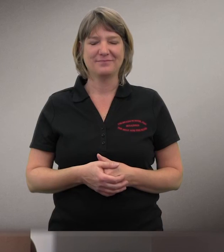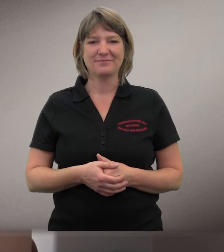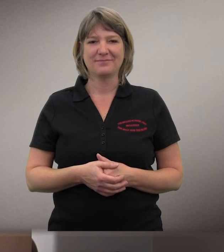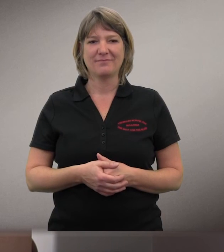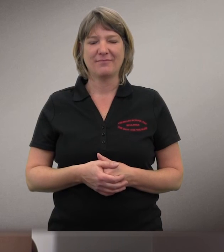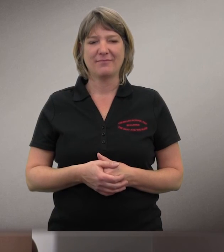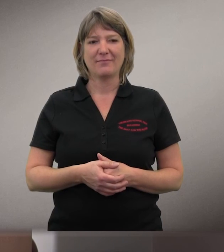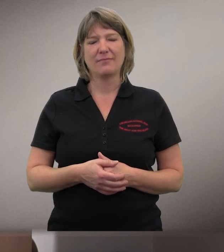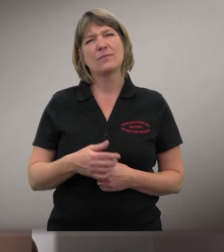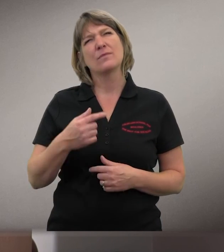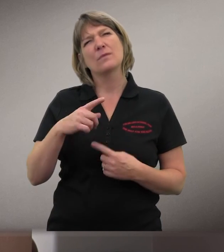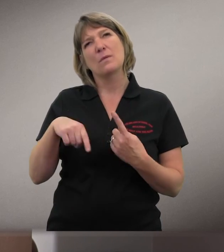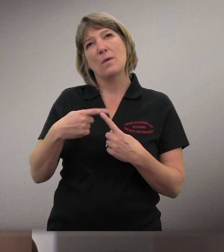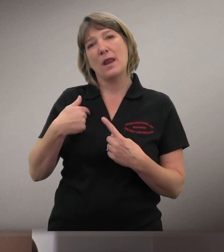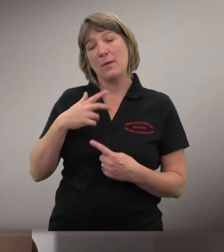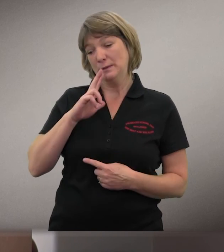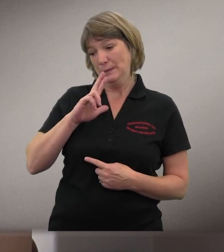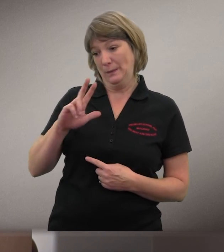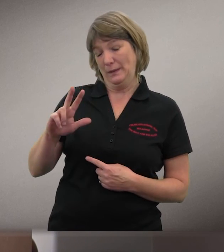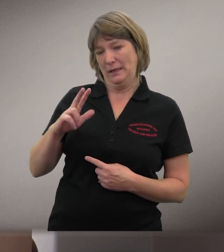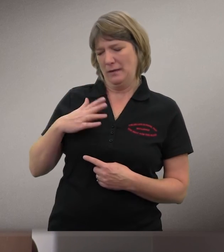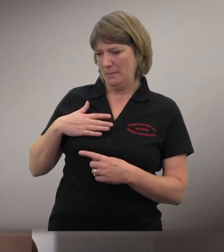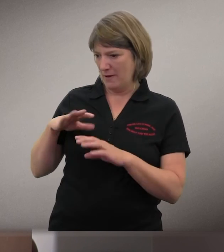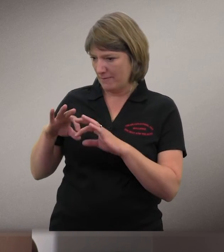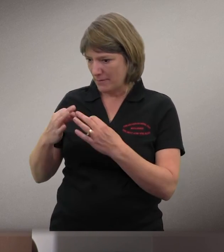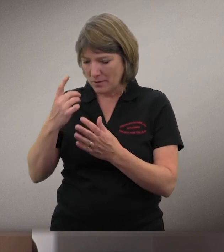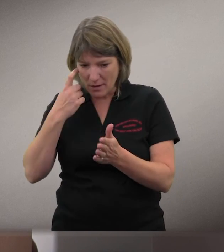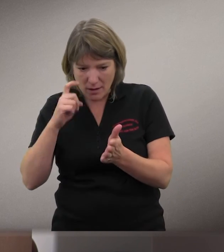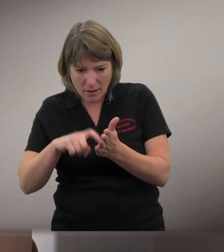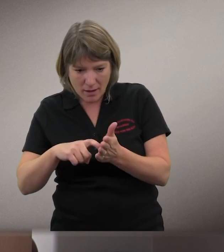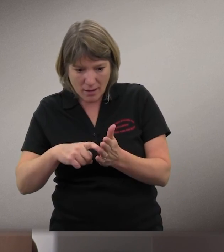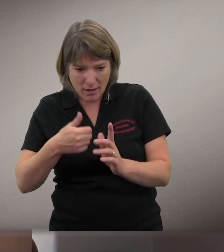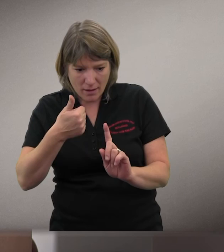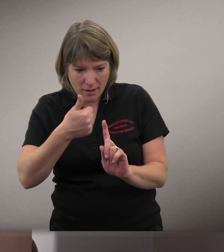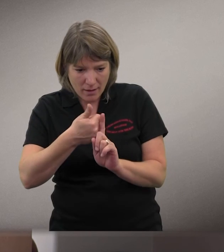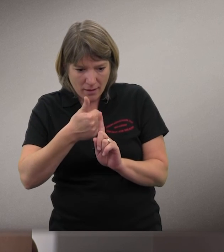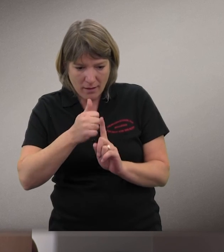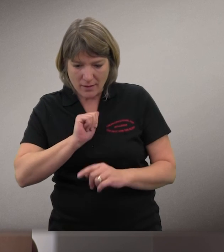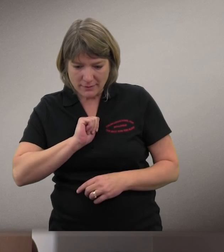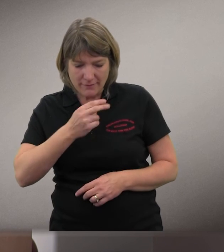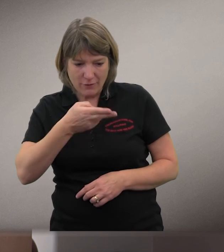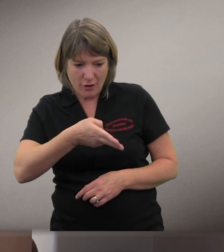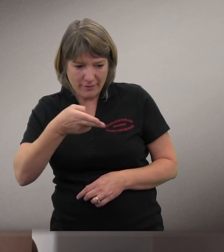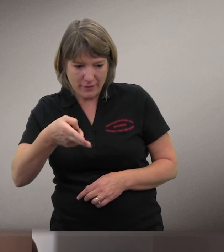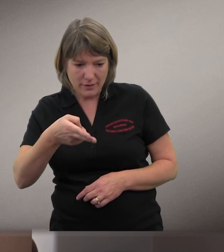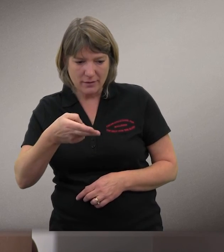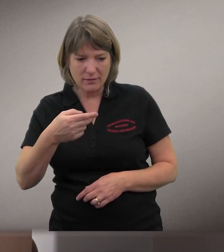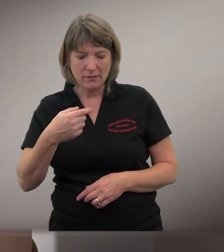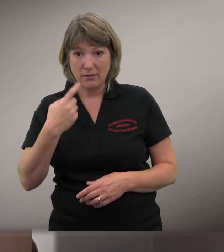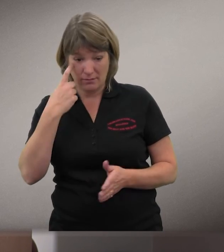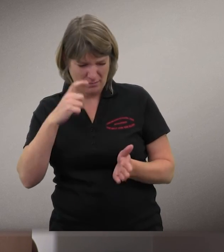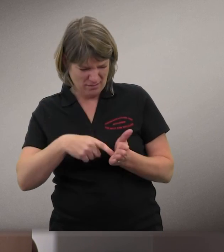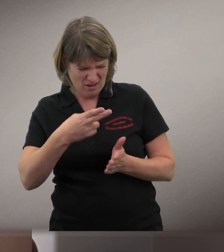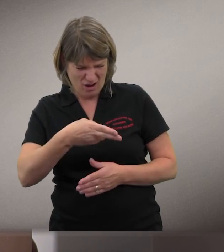When I was about three, my family found out that I was hard of hearing, and they found out